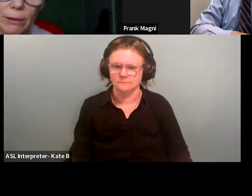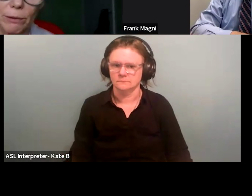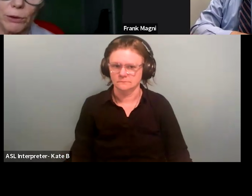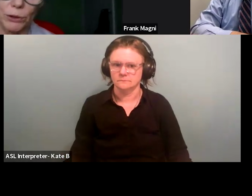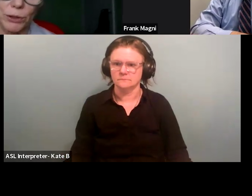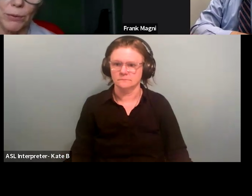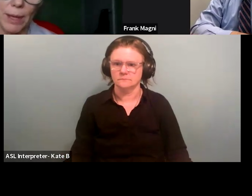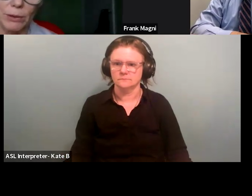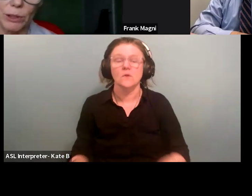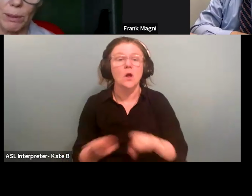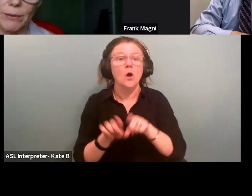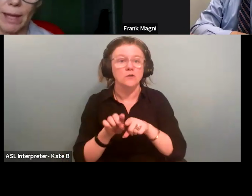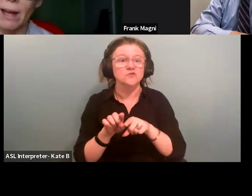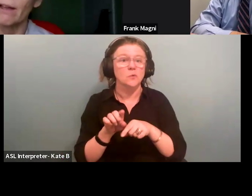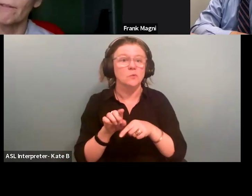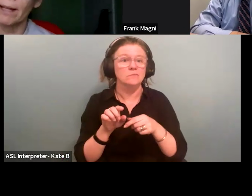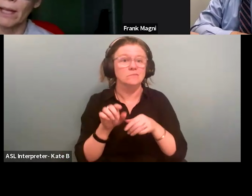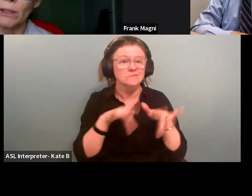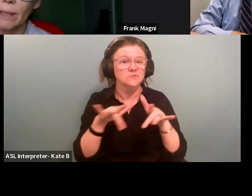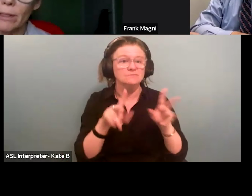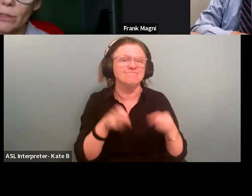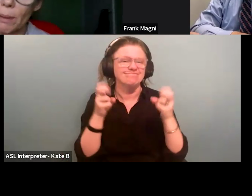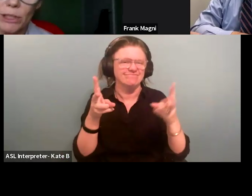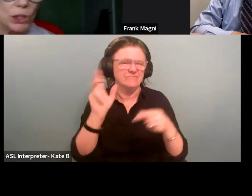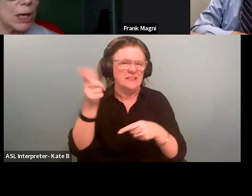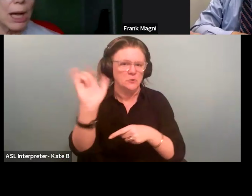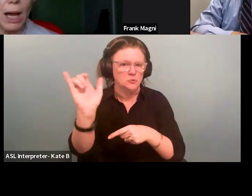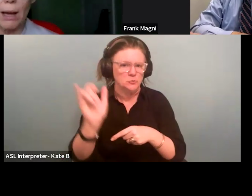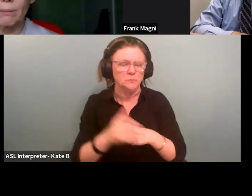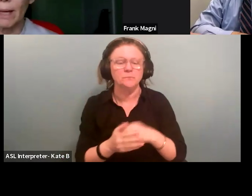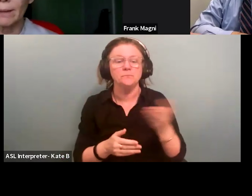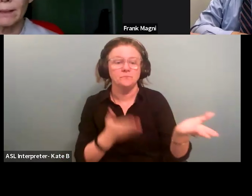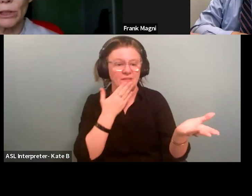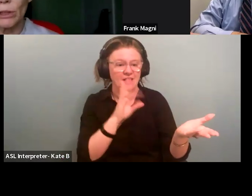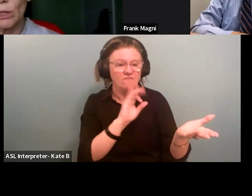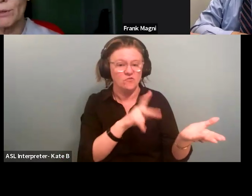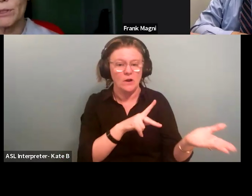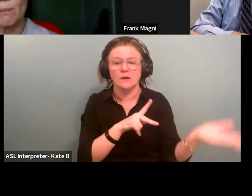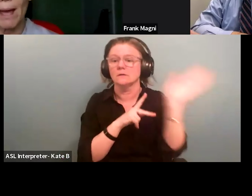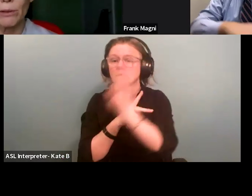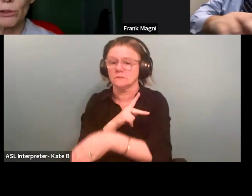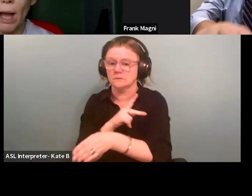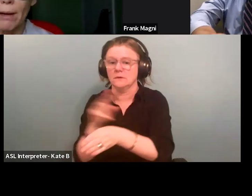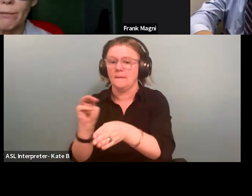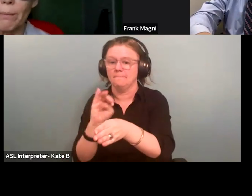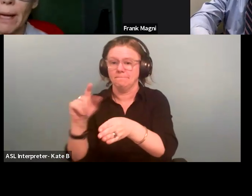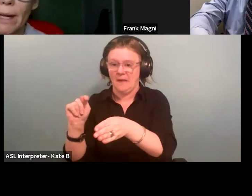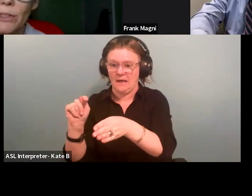in the future. So thank you so much for that. Frank, thank you again so much. I'd like to turn it over to Matthew Trott from the Area